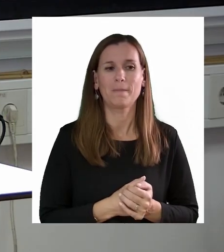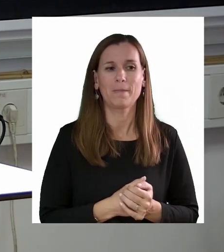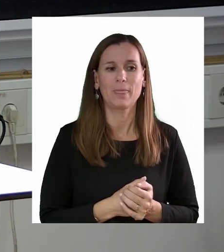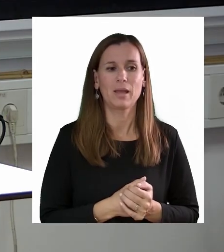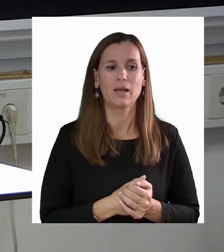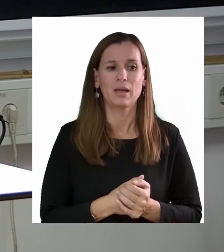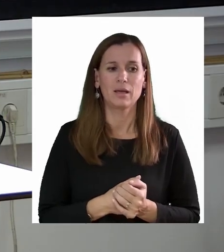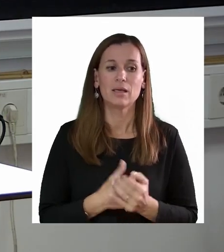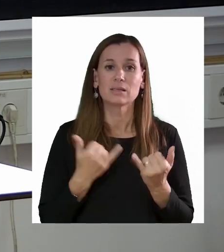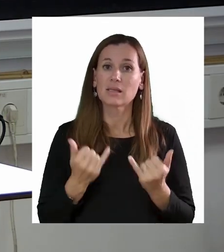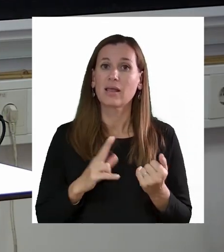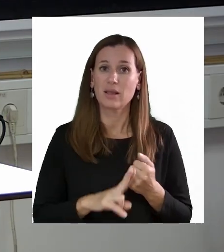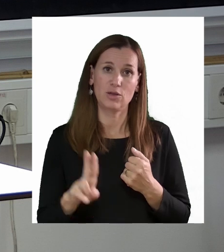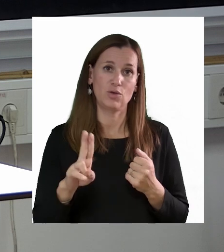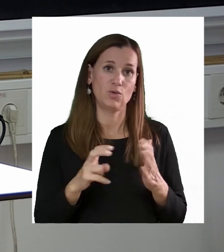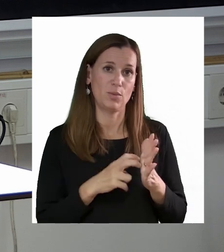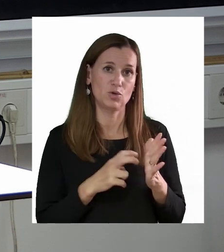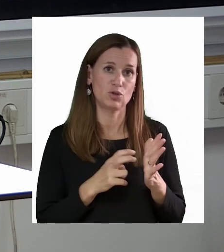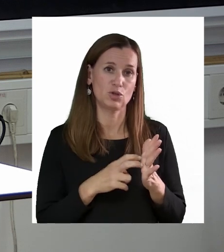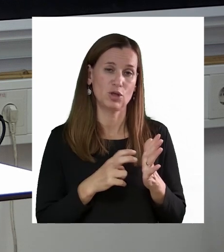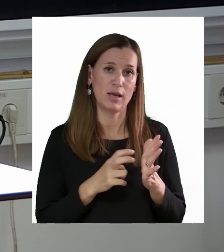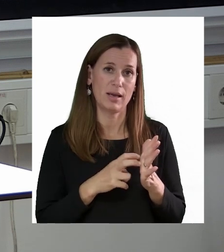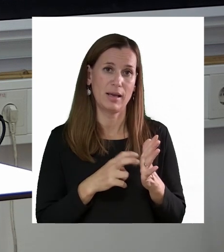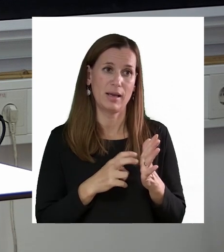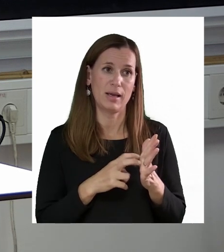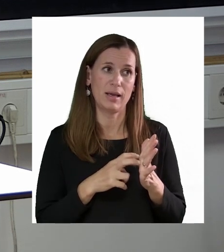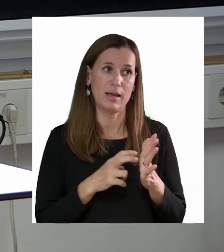we continue with the almost last good practise